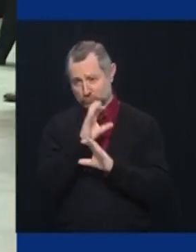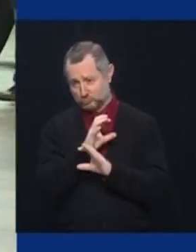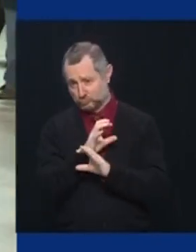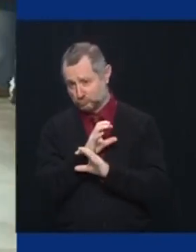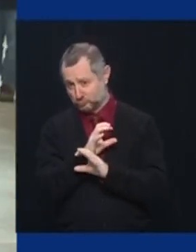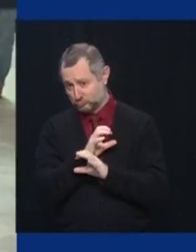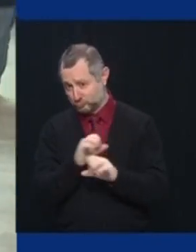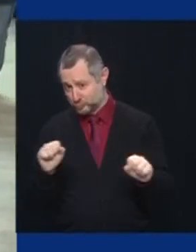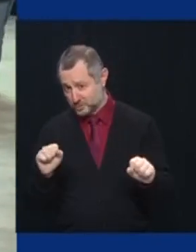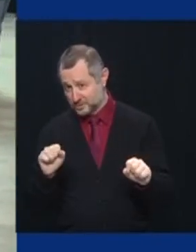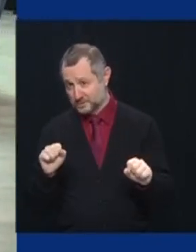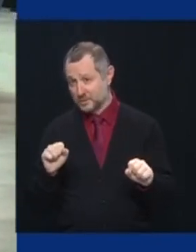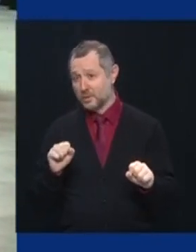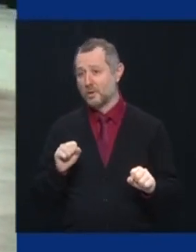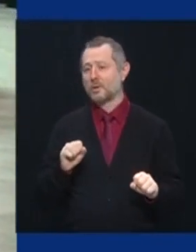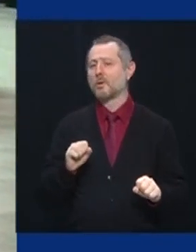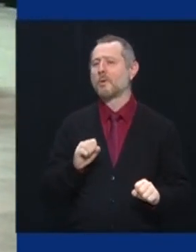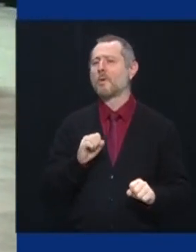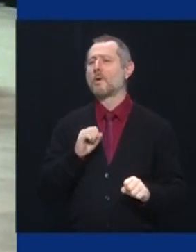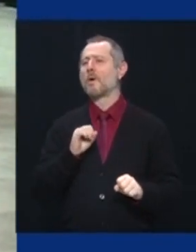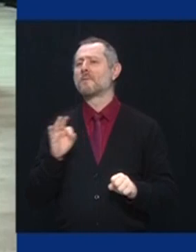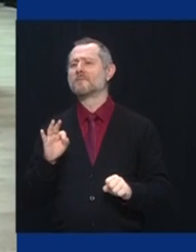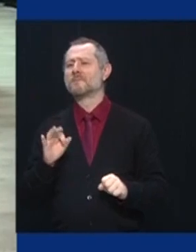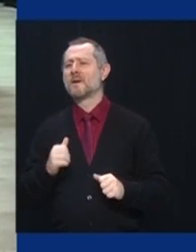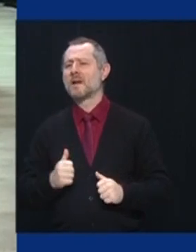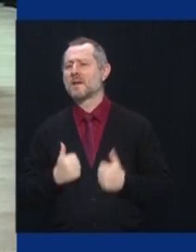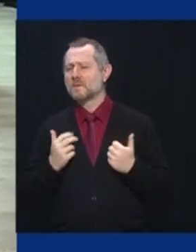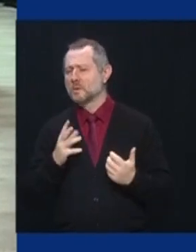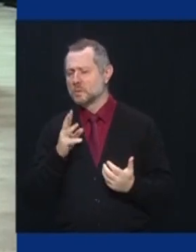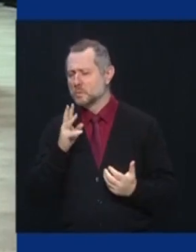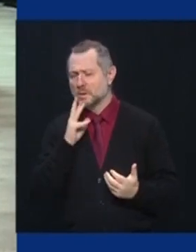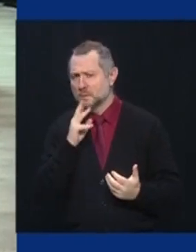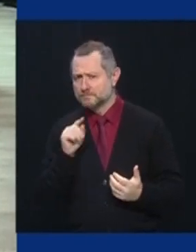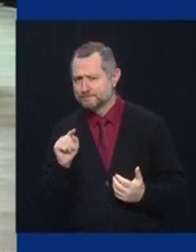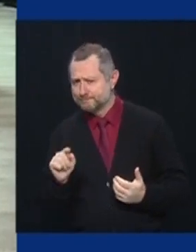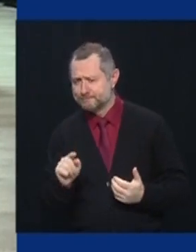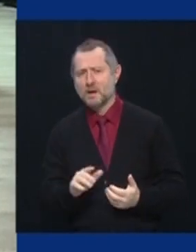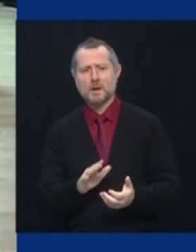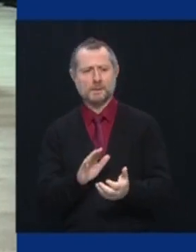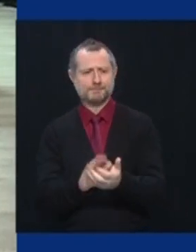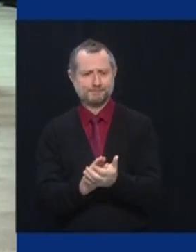MY DEAR FRIEND RIGHT THERE. GRAHAM ROBYNSON.